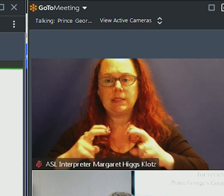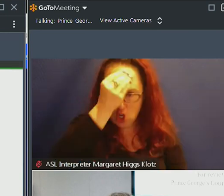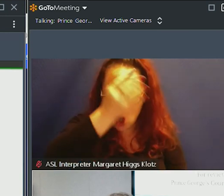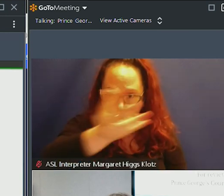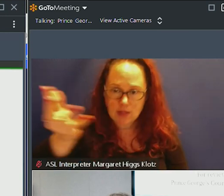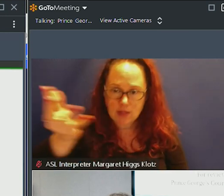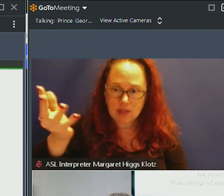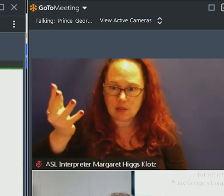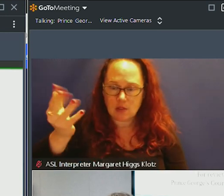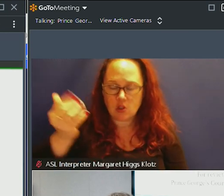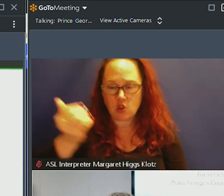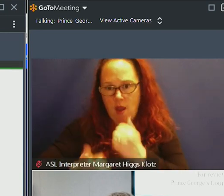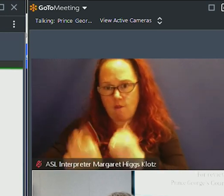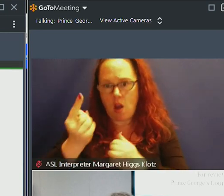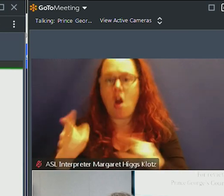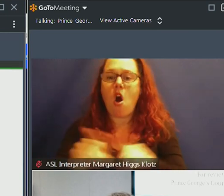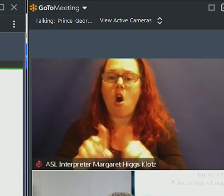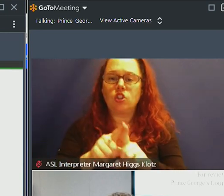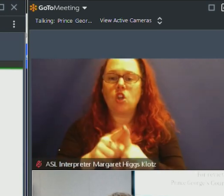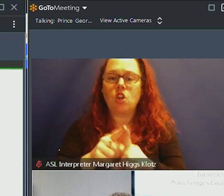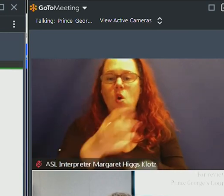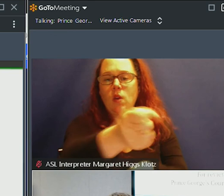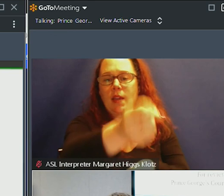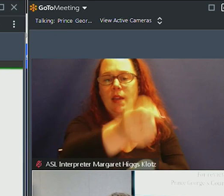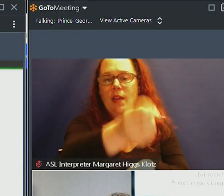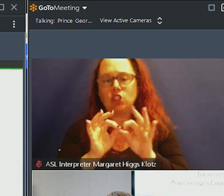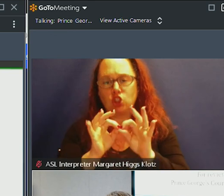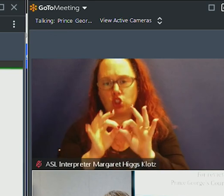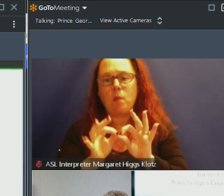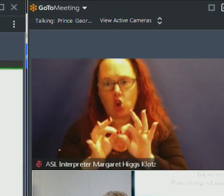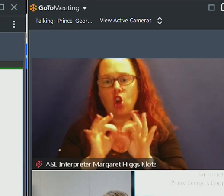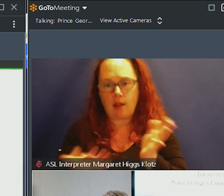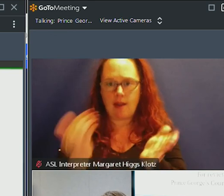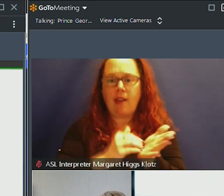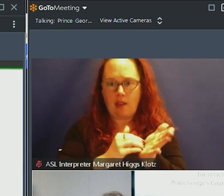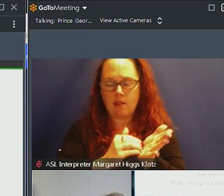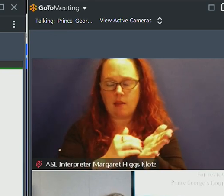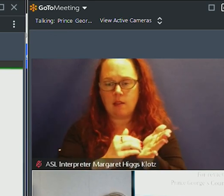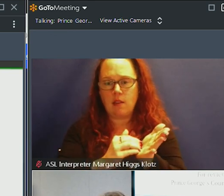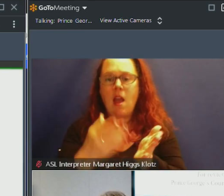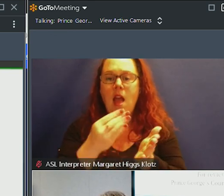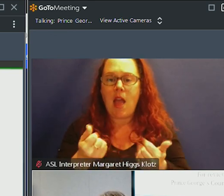interpreter again, or, or two, and, and try to hold harmless to a specific time so that you're